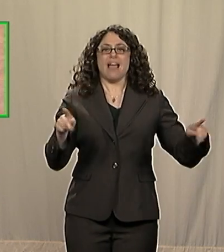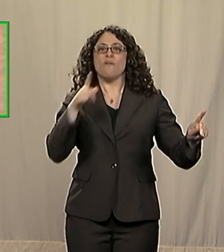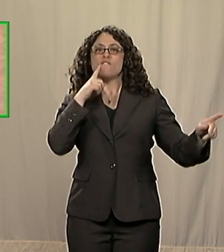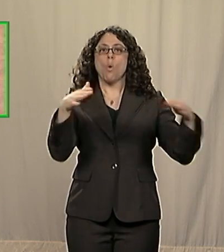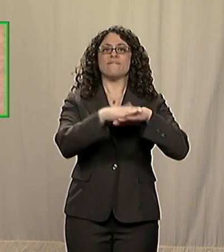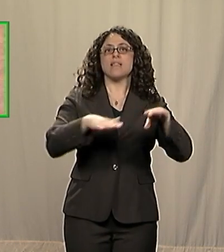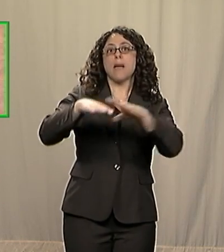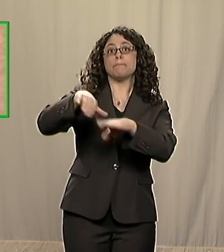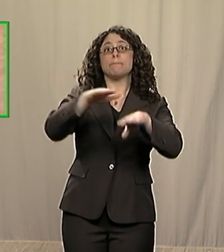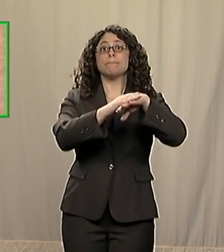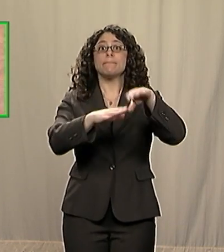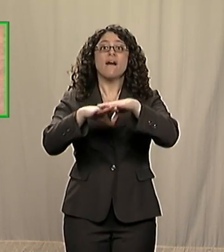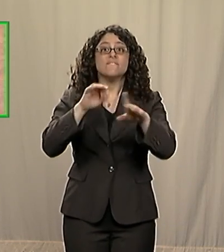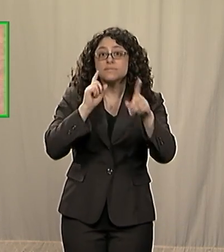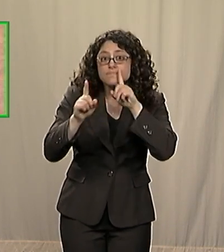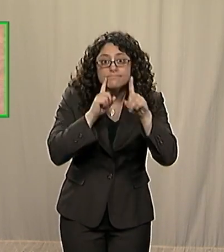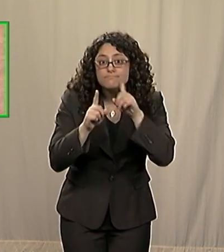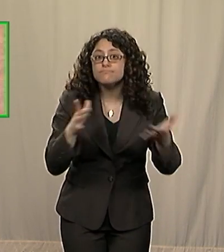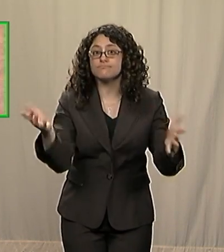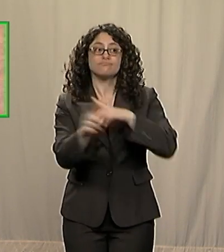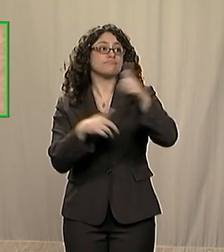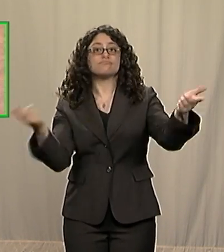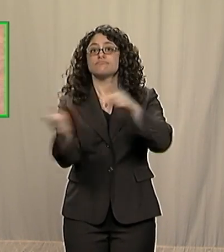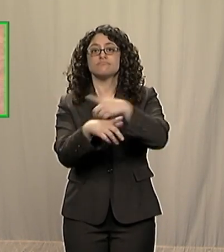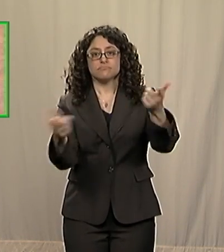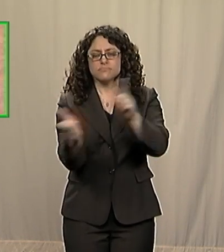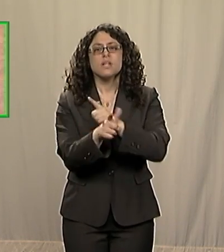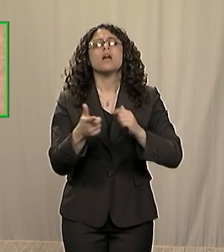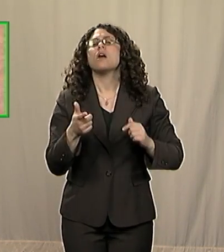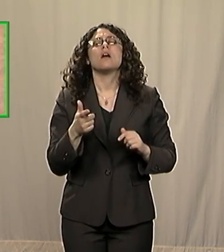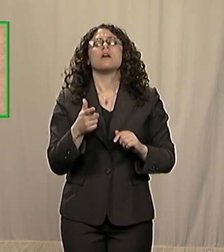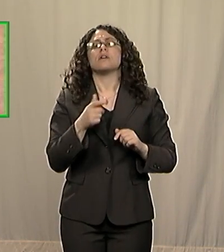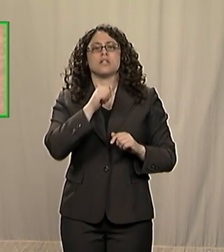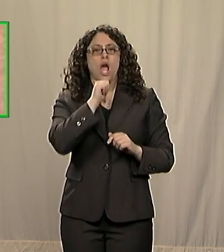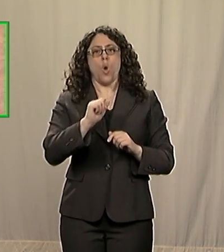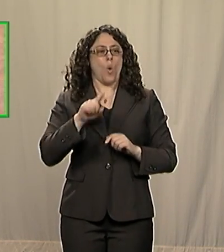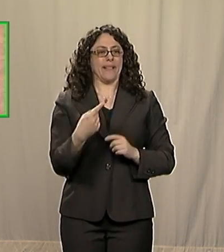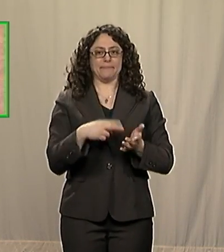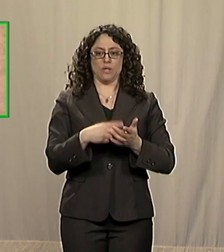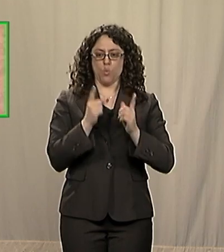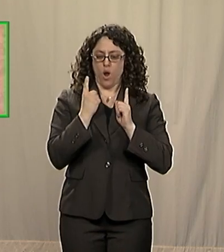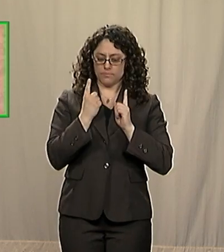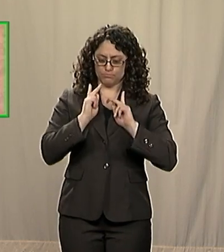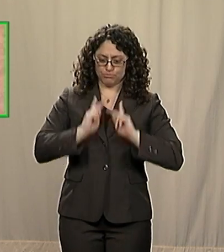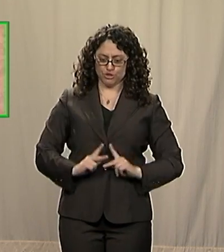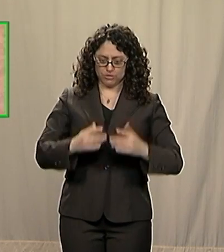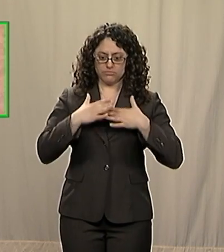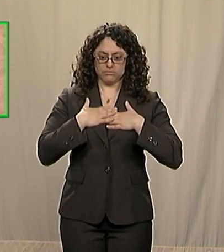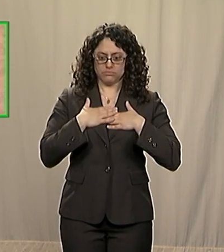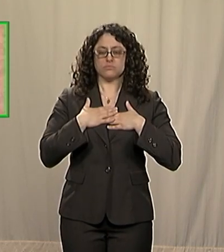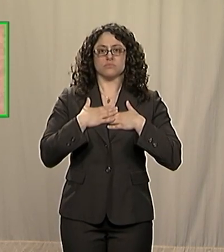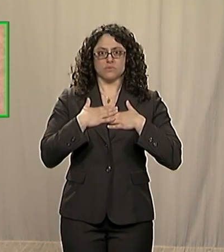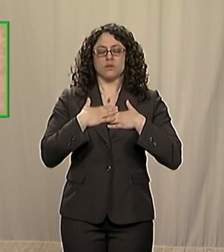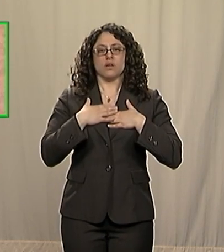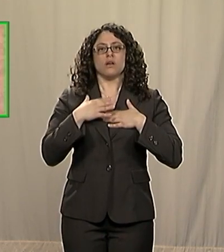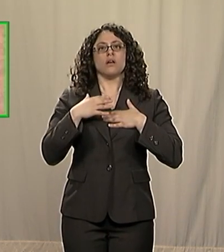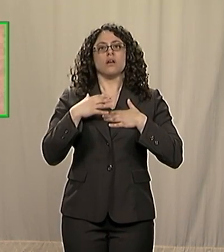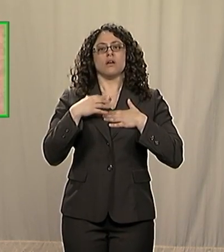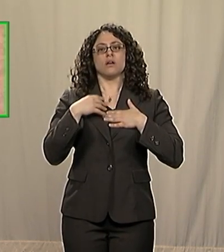The fact that this doesn't have to be something that is solely done by an active interpreter or non-interpreter, but the role space can be shared